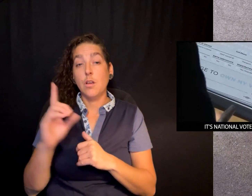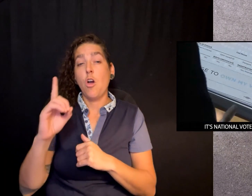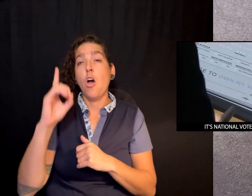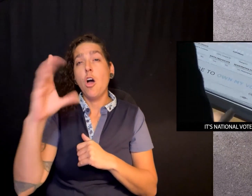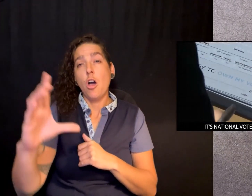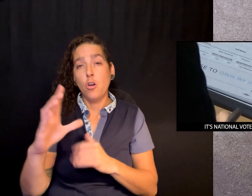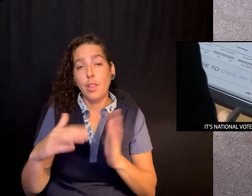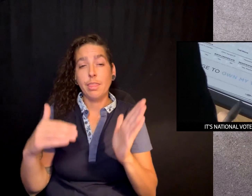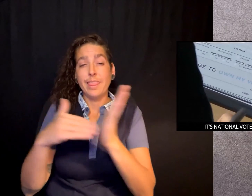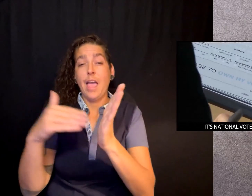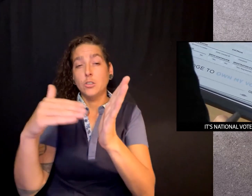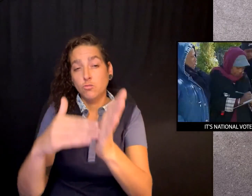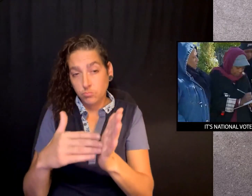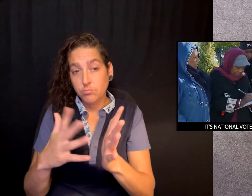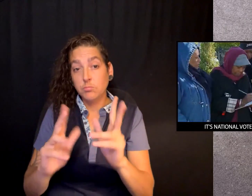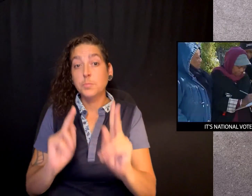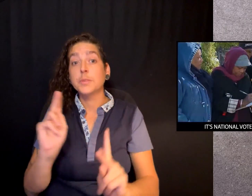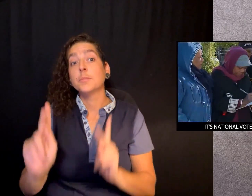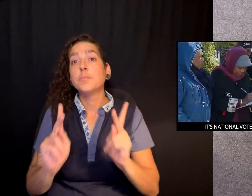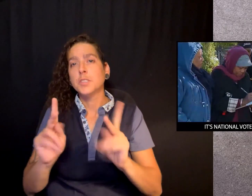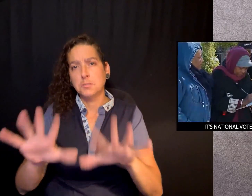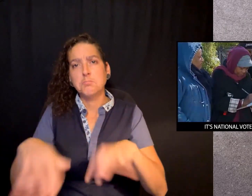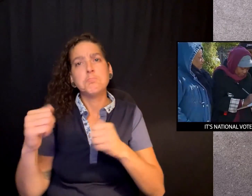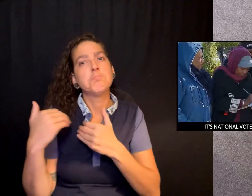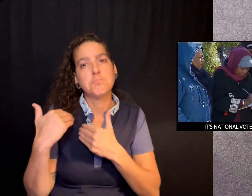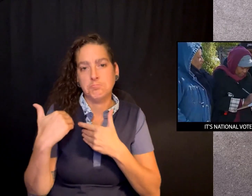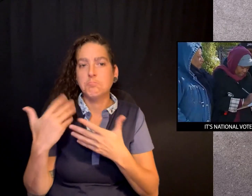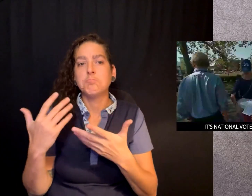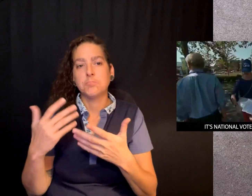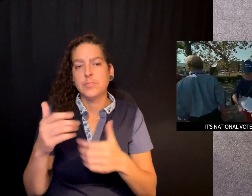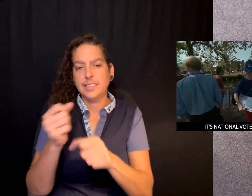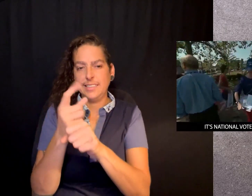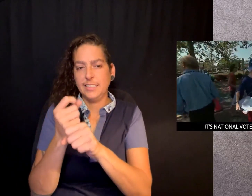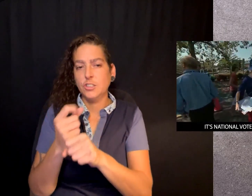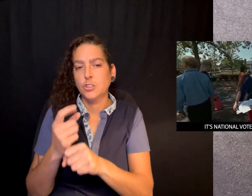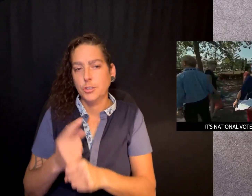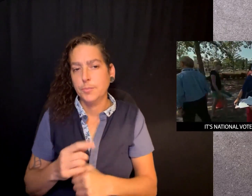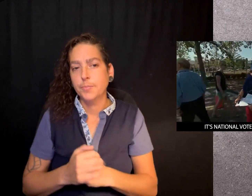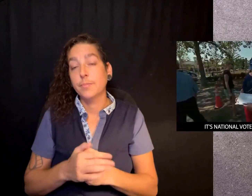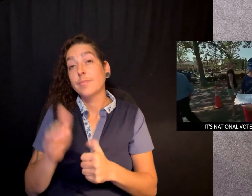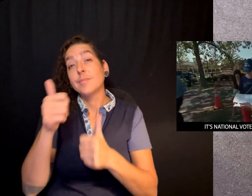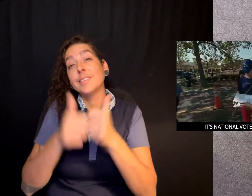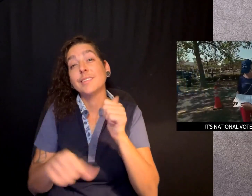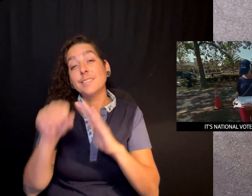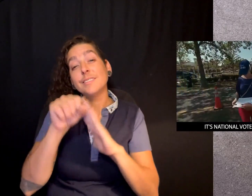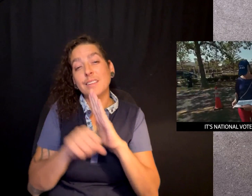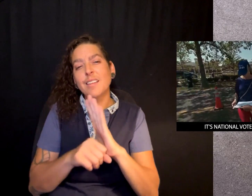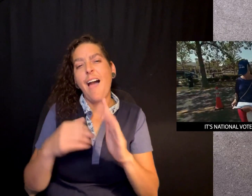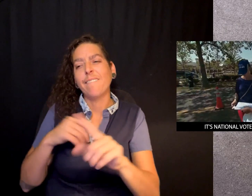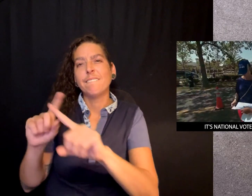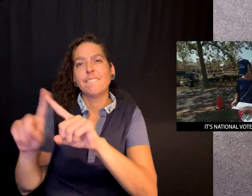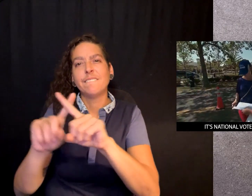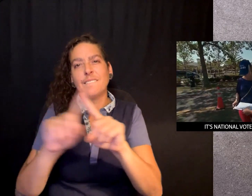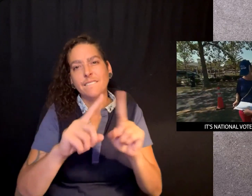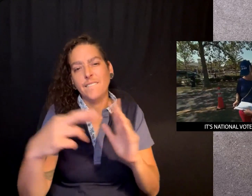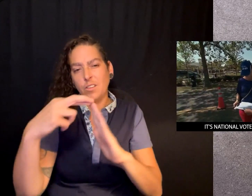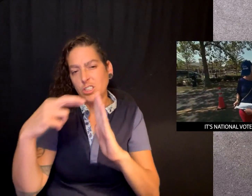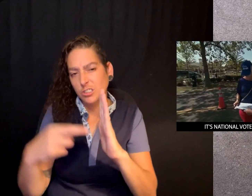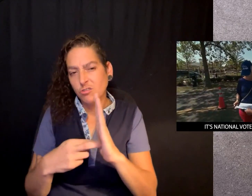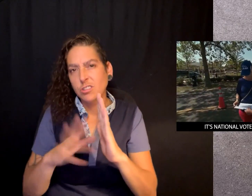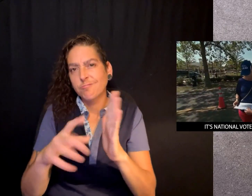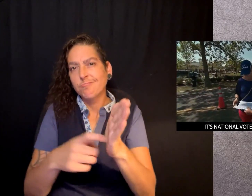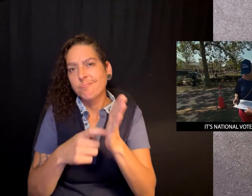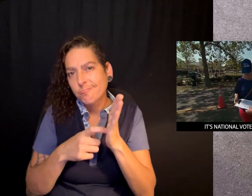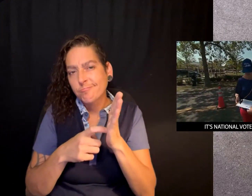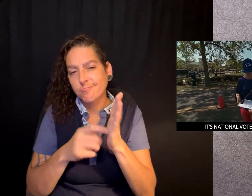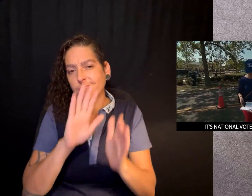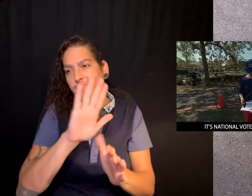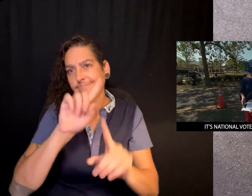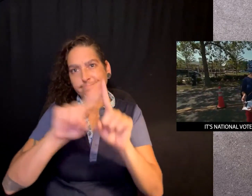people take part each year each state has different registration requirements you can